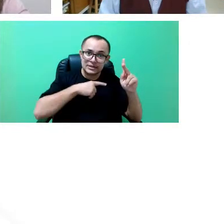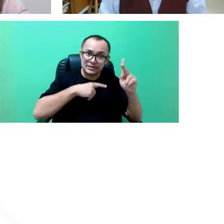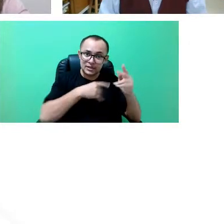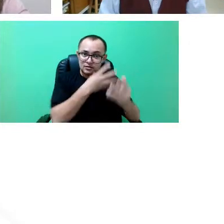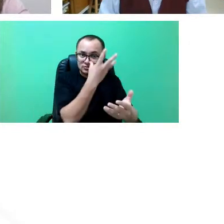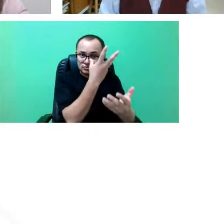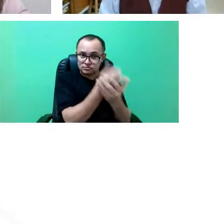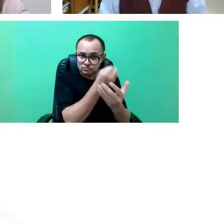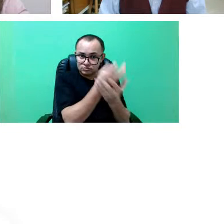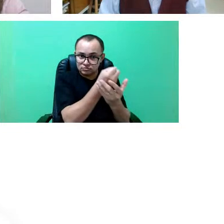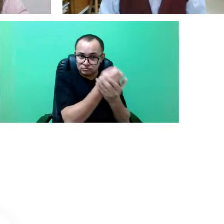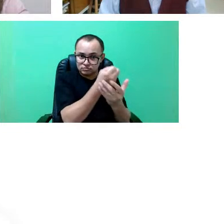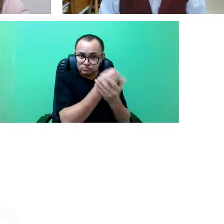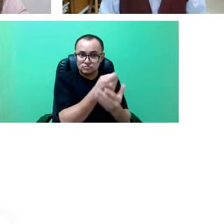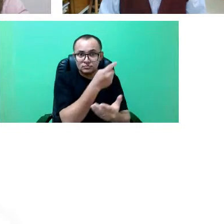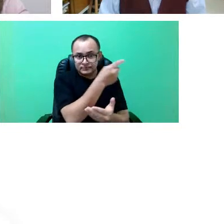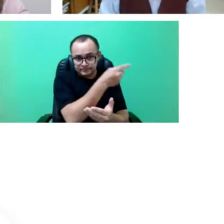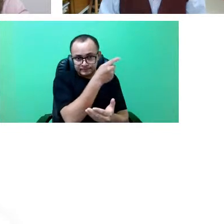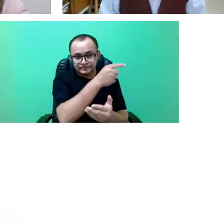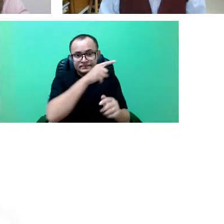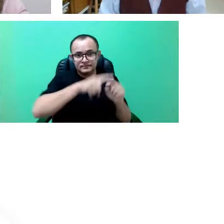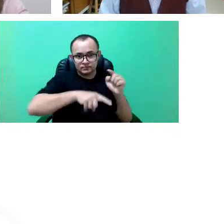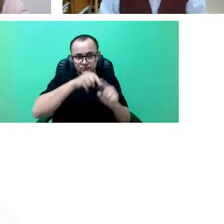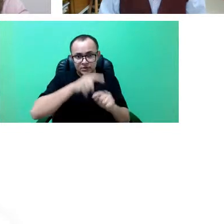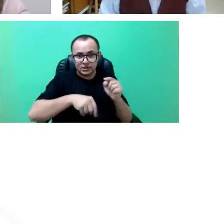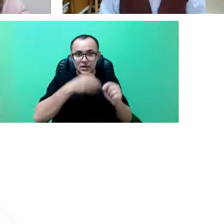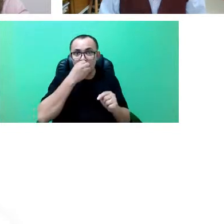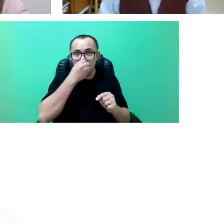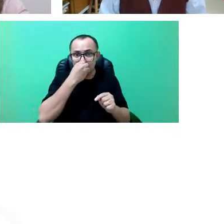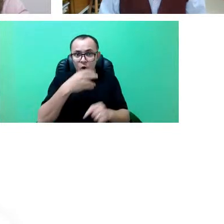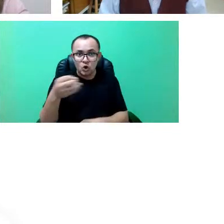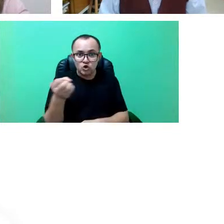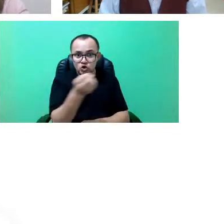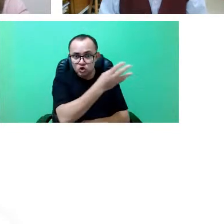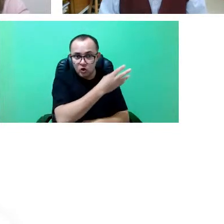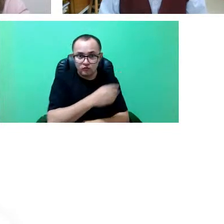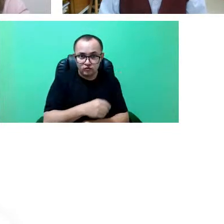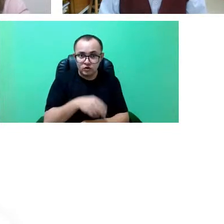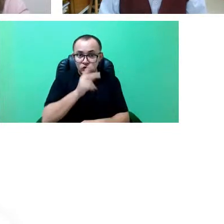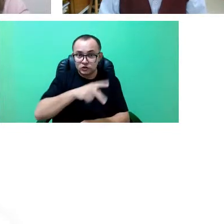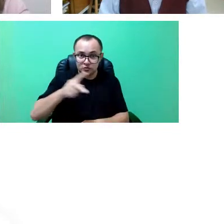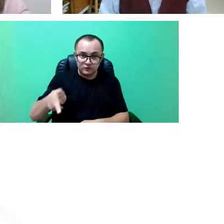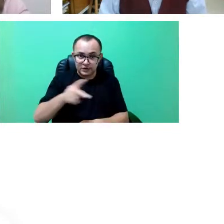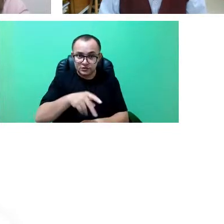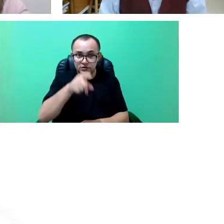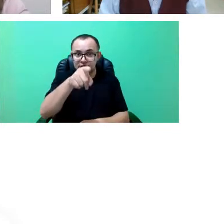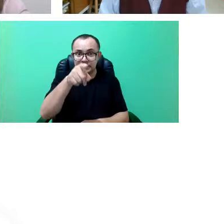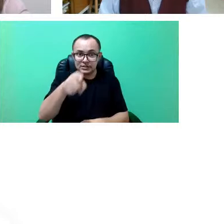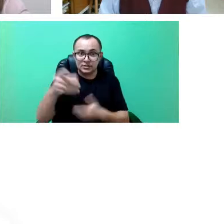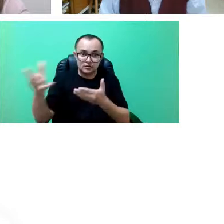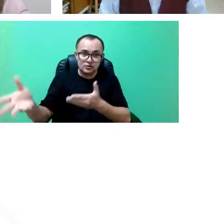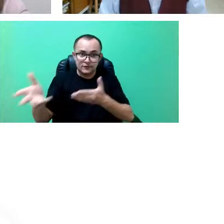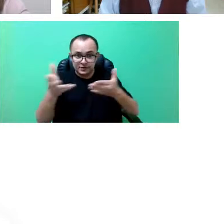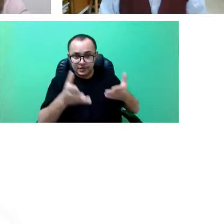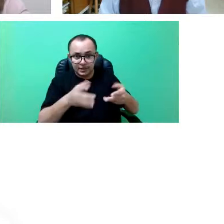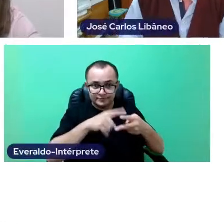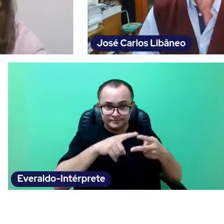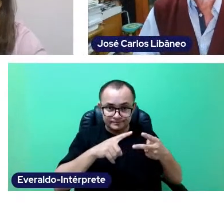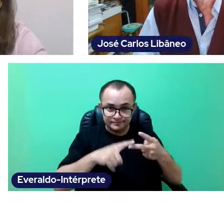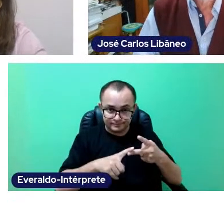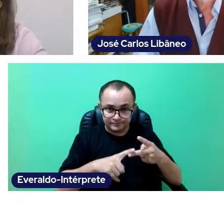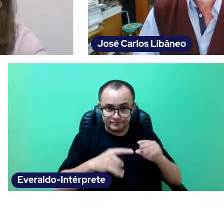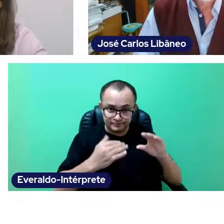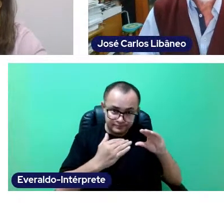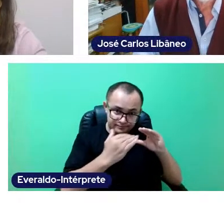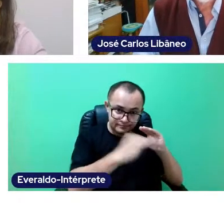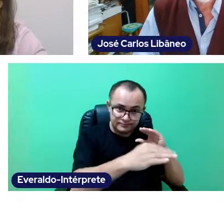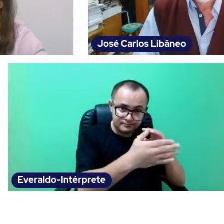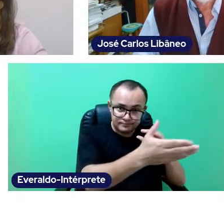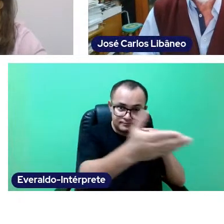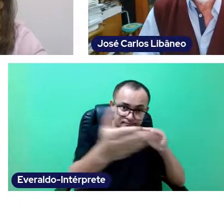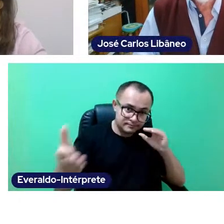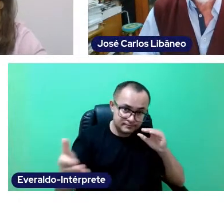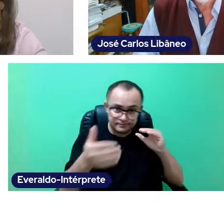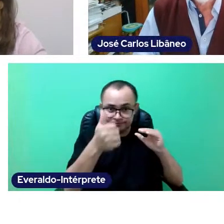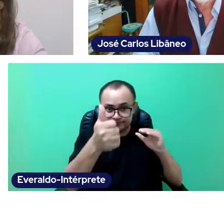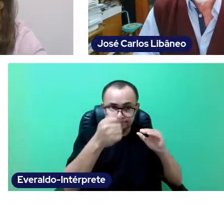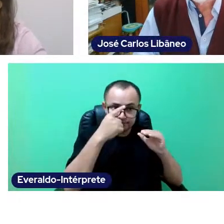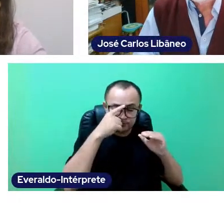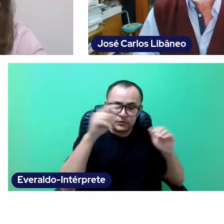and has been provided by our guests, the professors here present and it is really worth taking a look. It is for you guys.